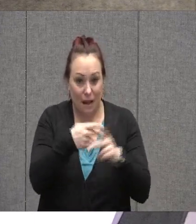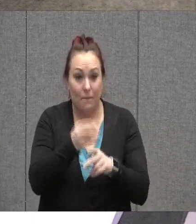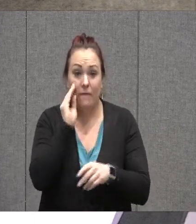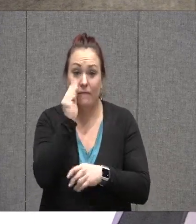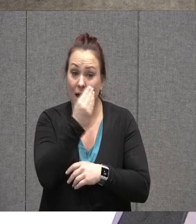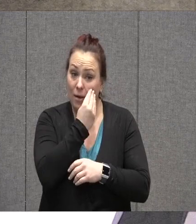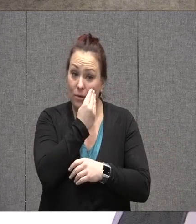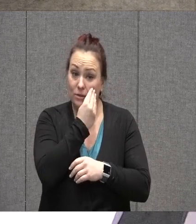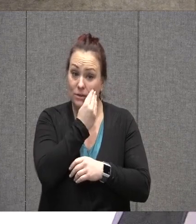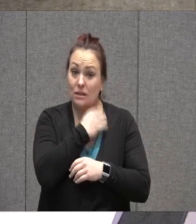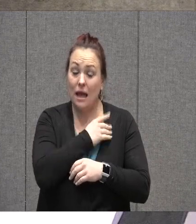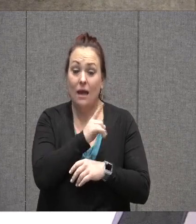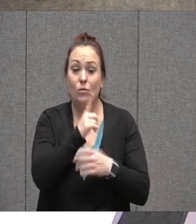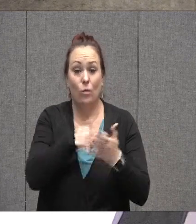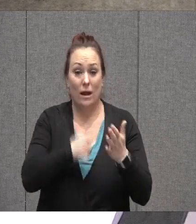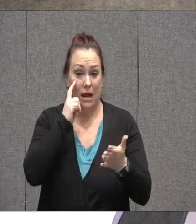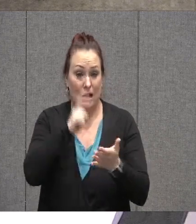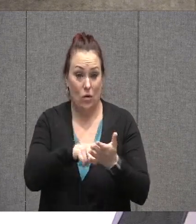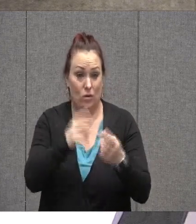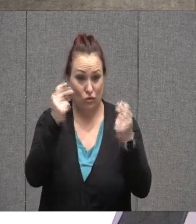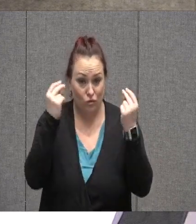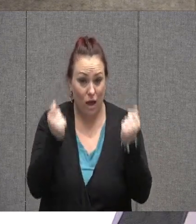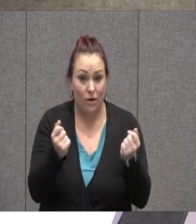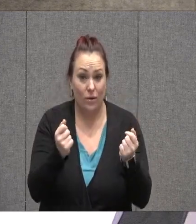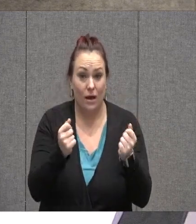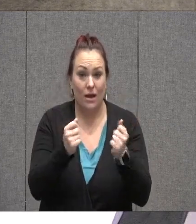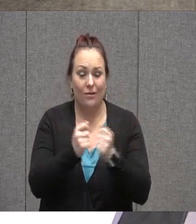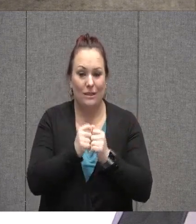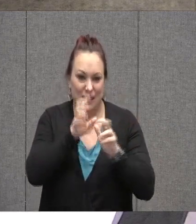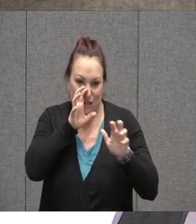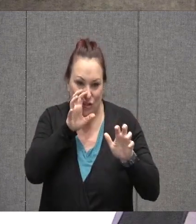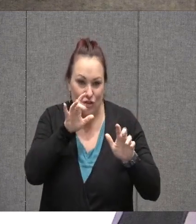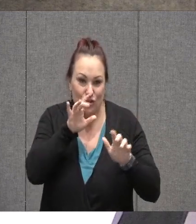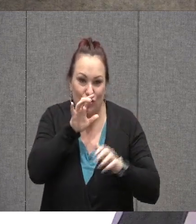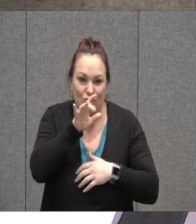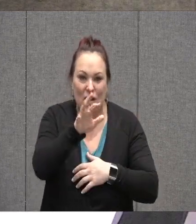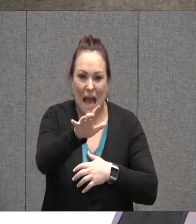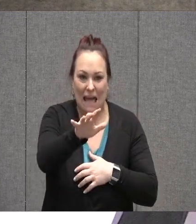when I looked at this, were the dragons. I don't know if you can see them,